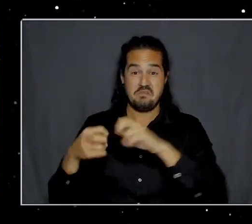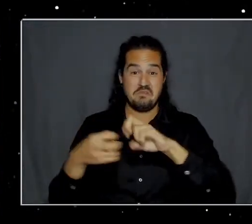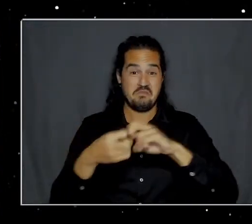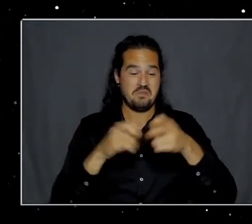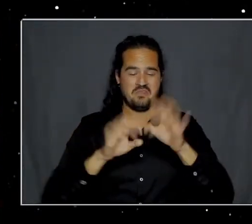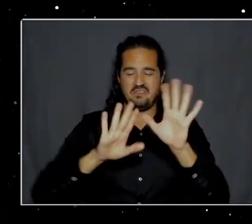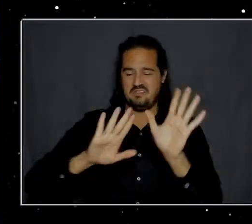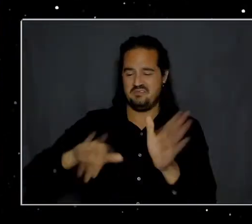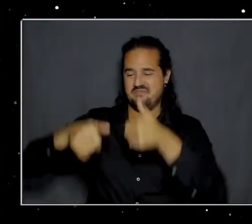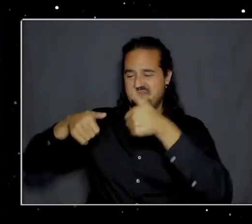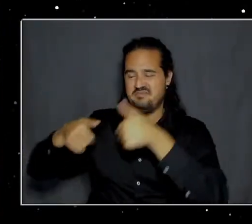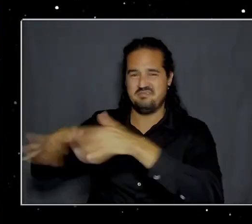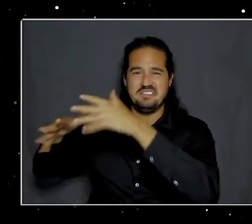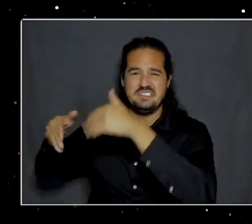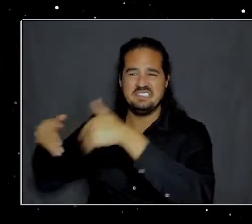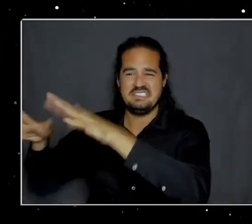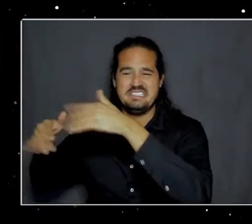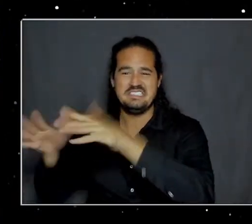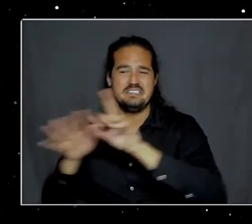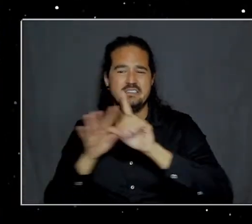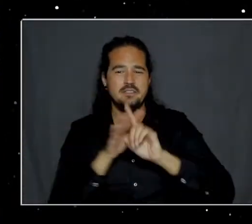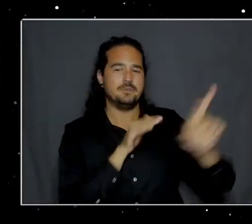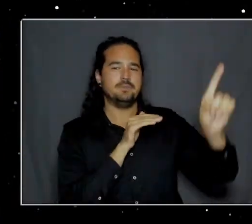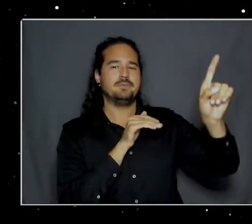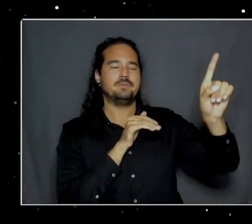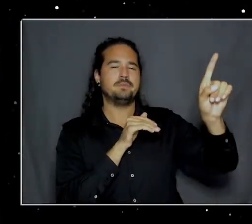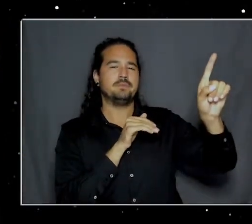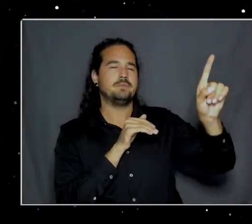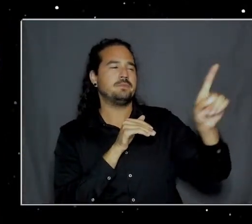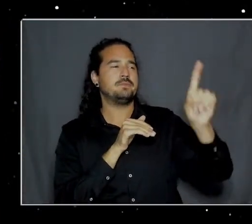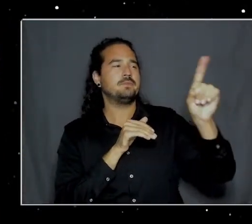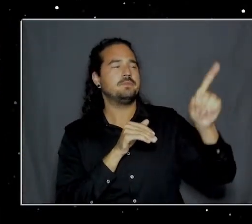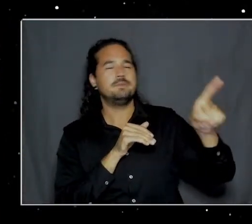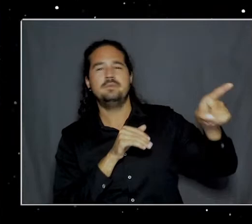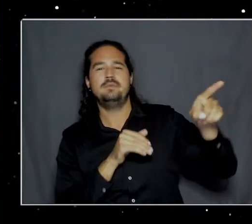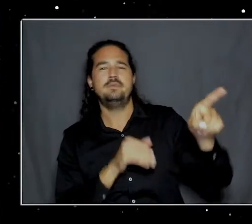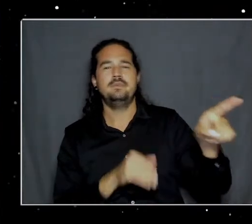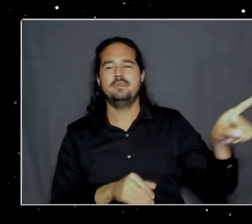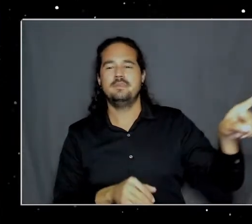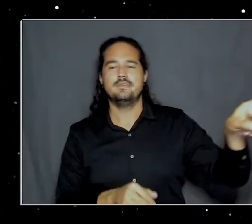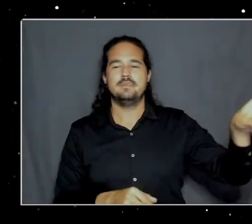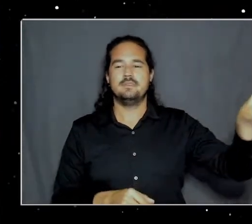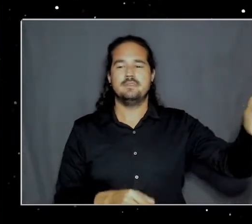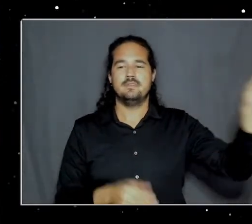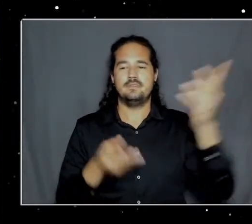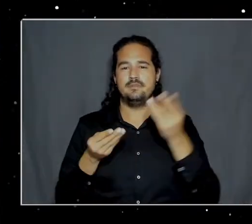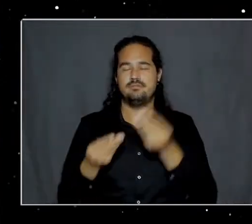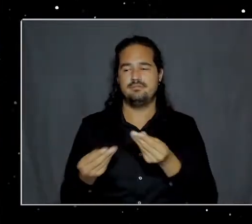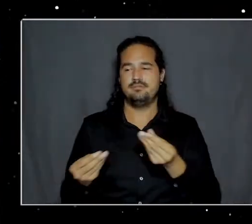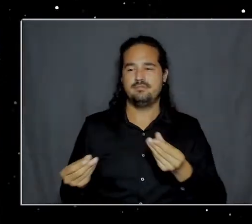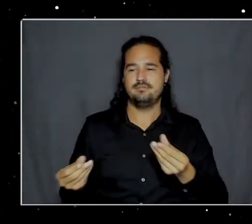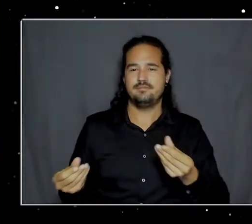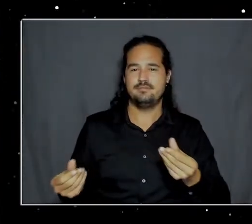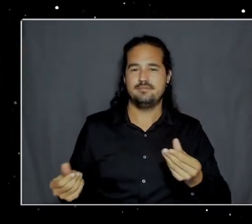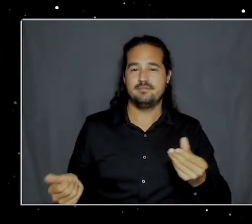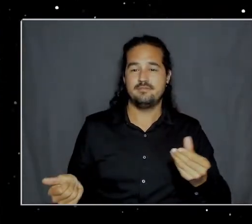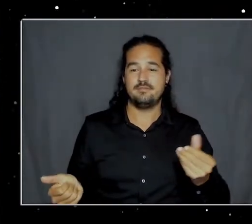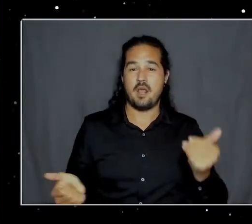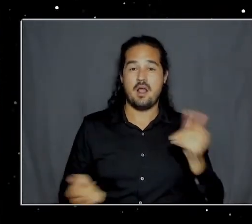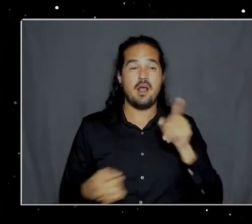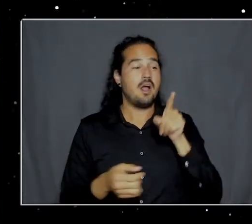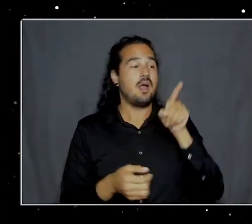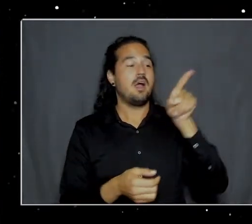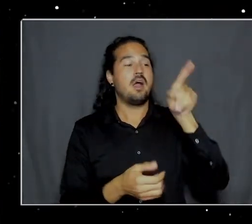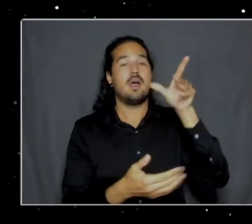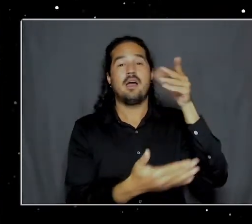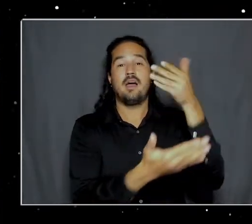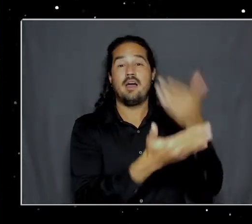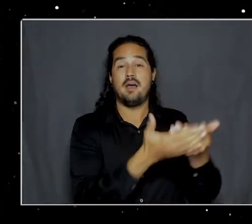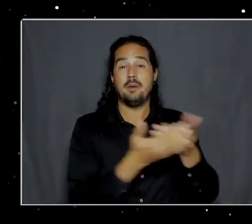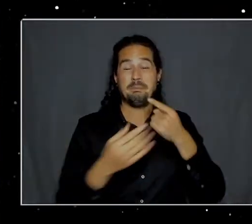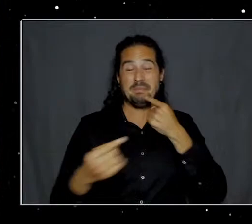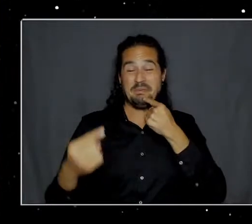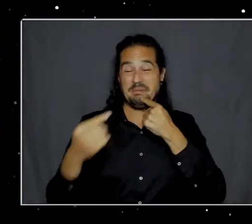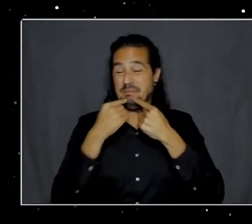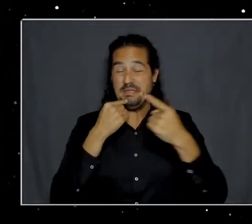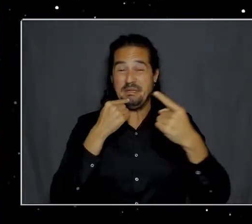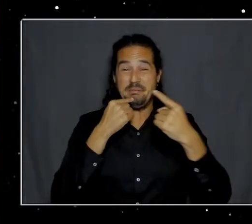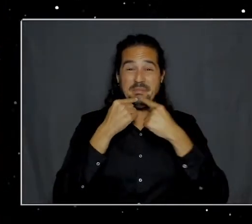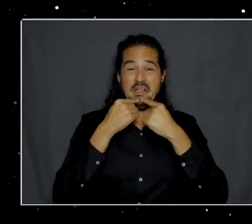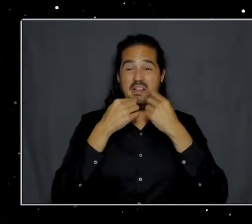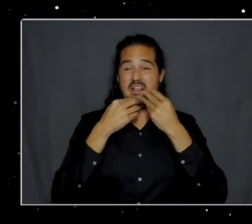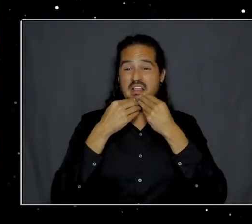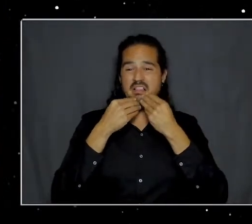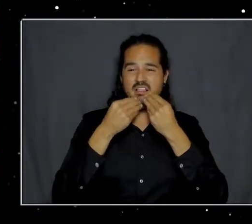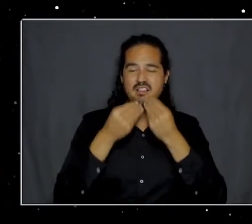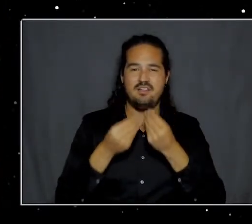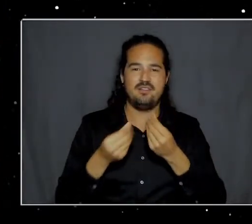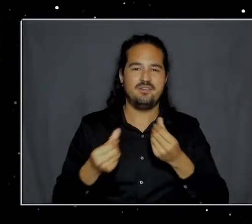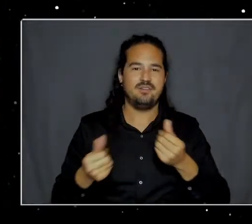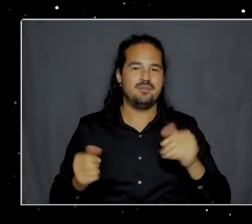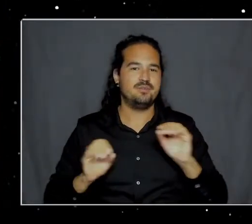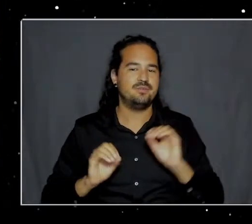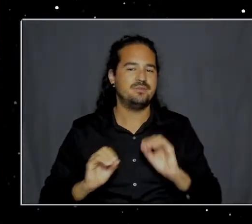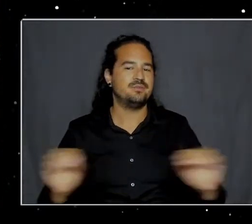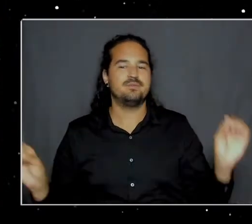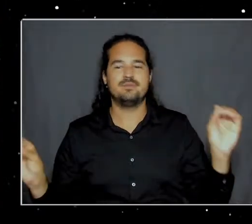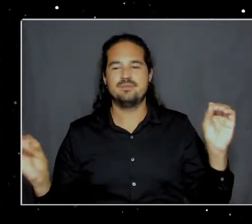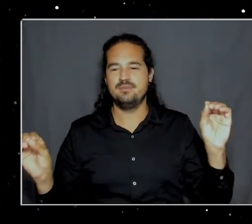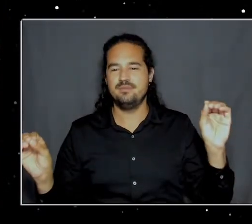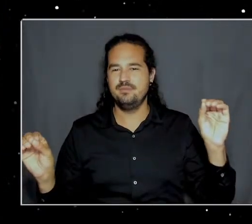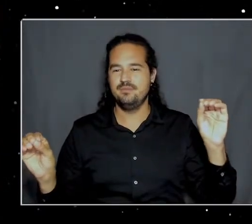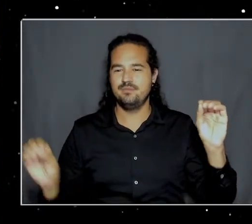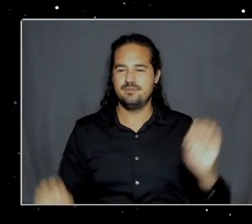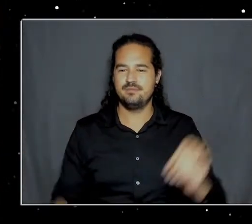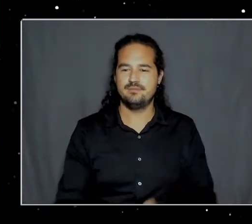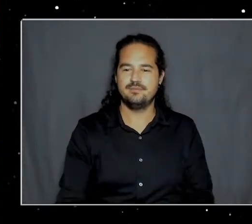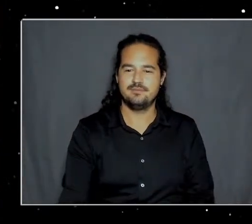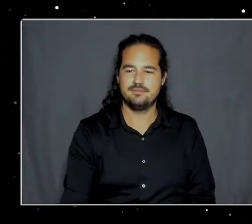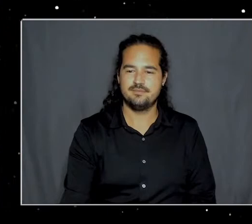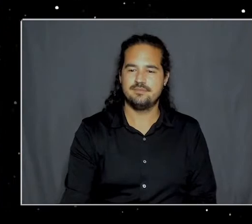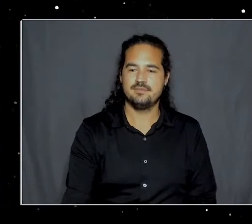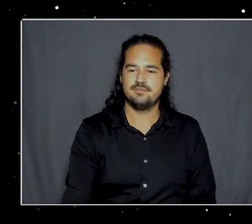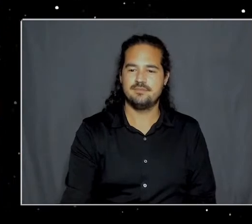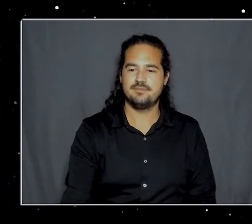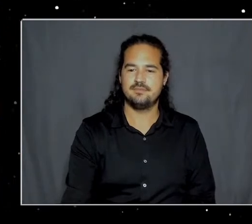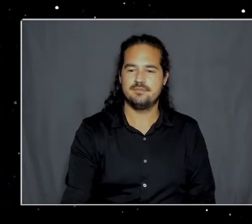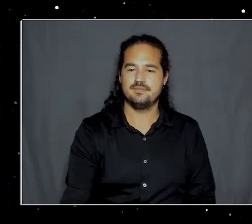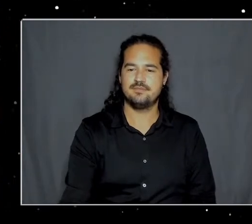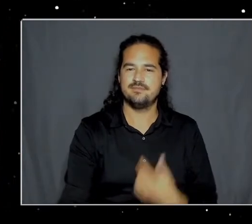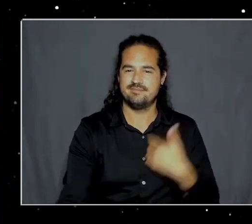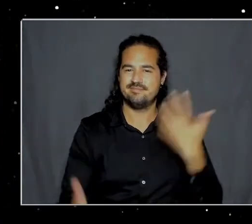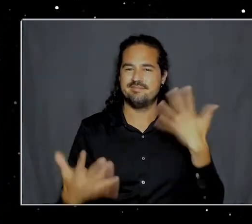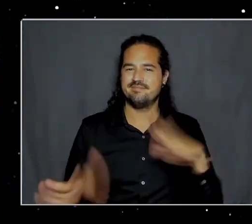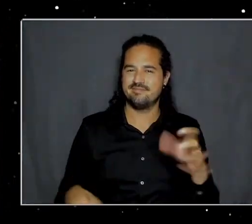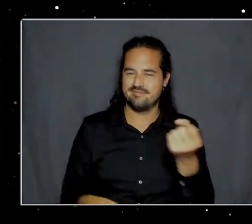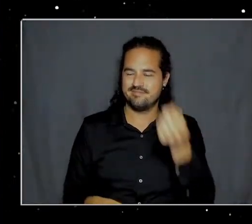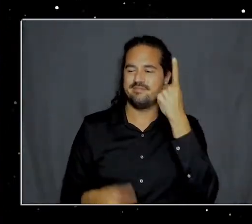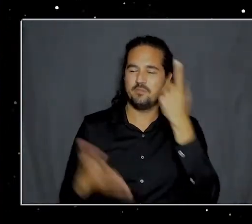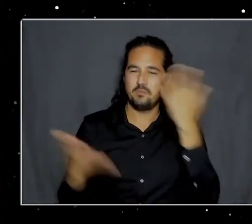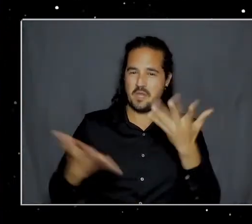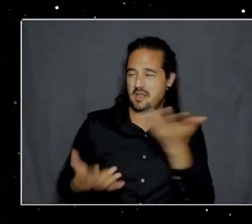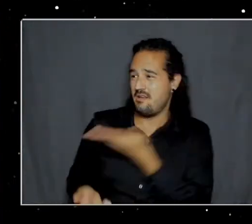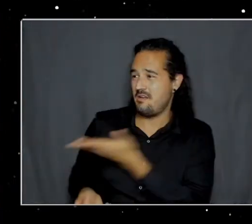WE'LL CHASE THEM ALL AWAY